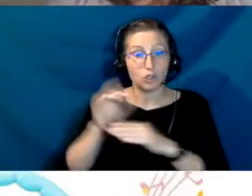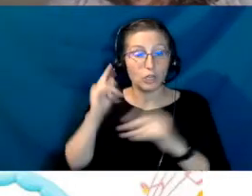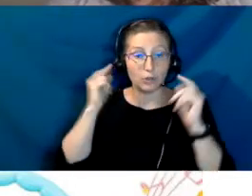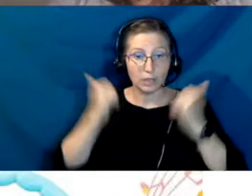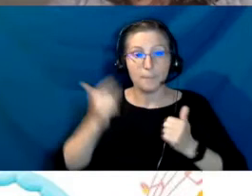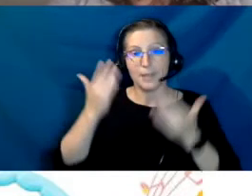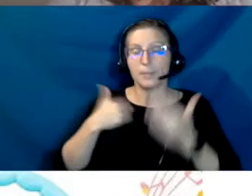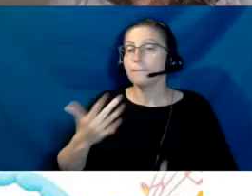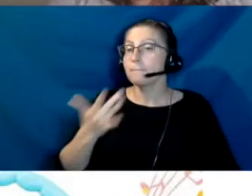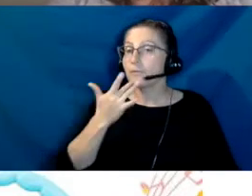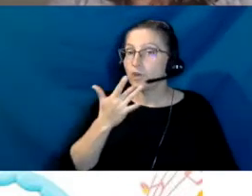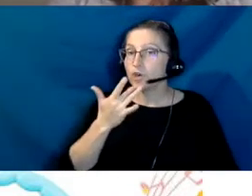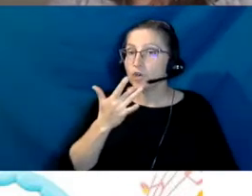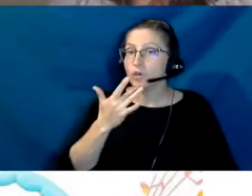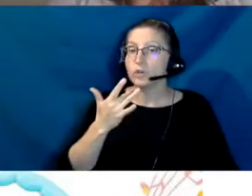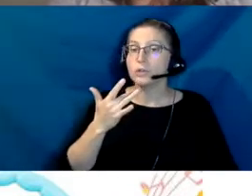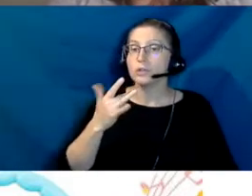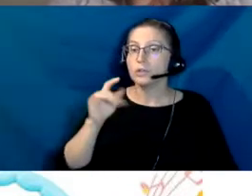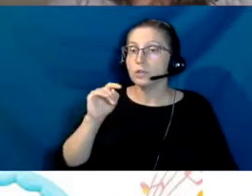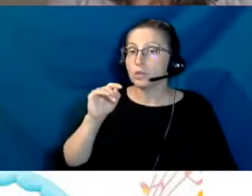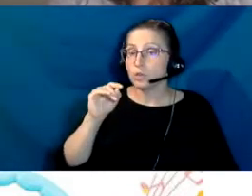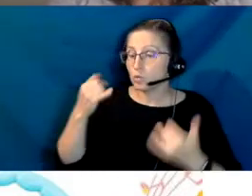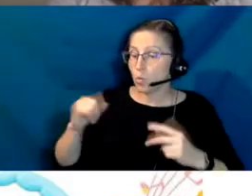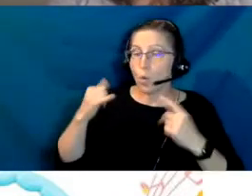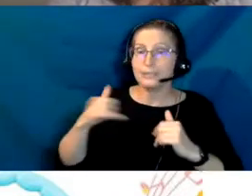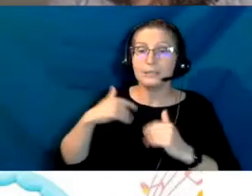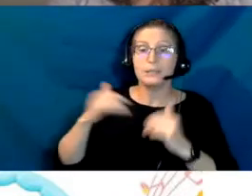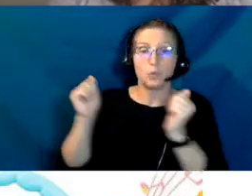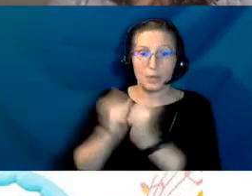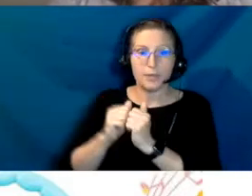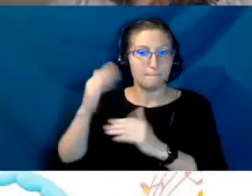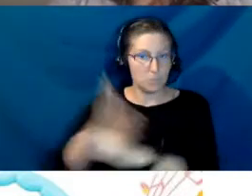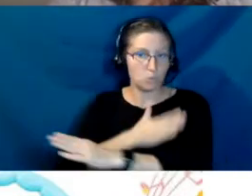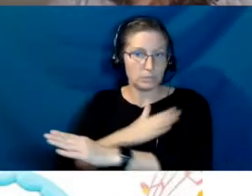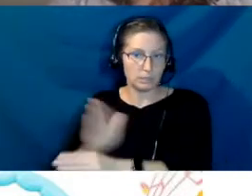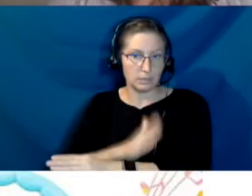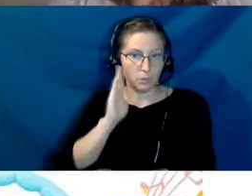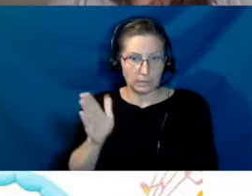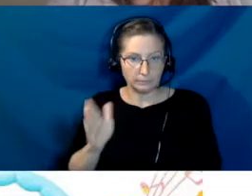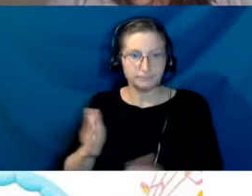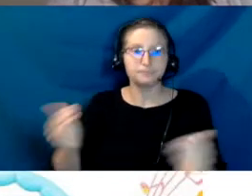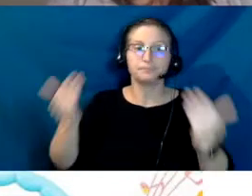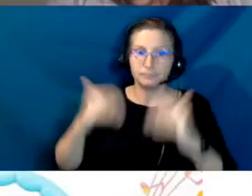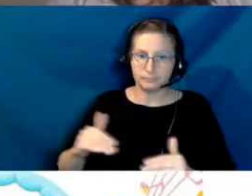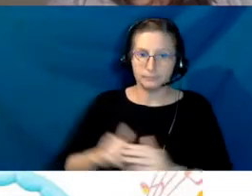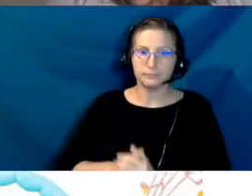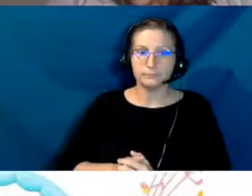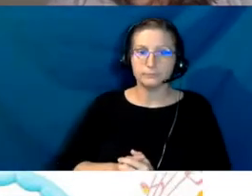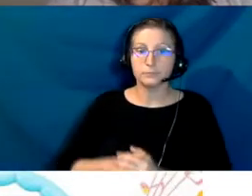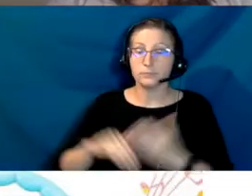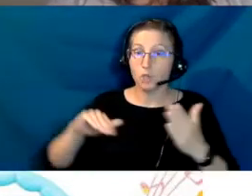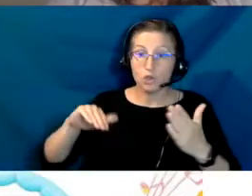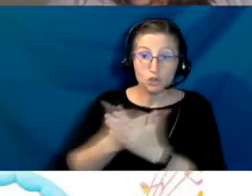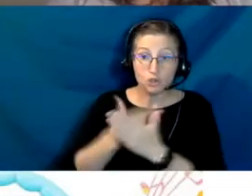for toys that have an auditory or a musical component to them. They might startle to new